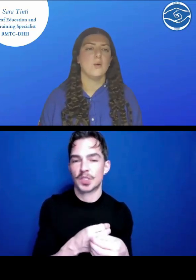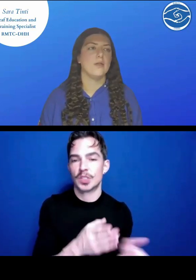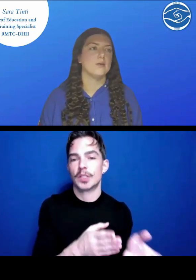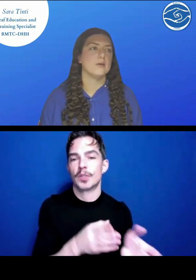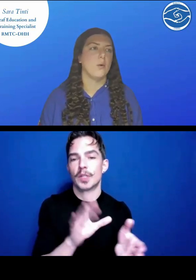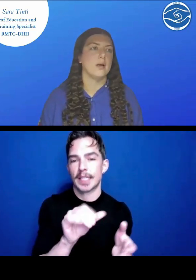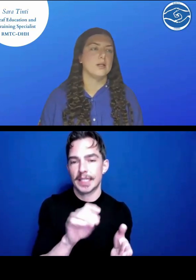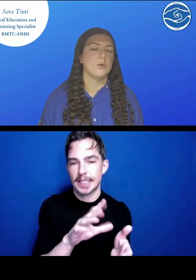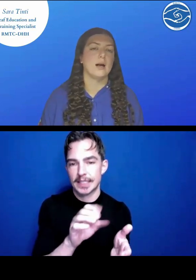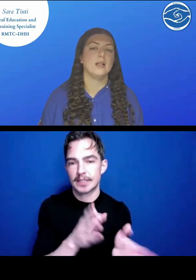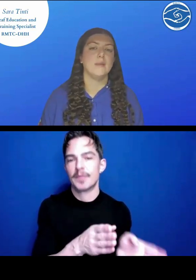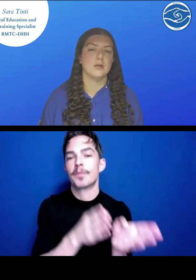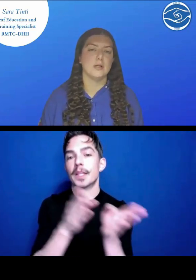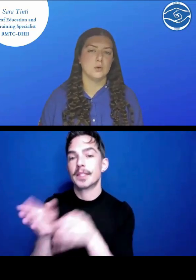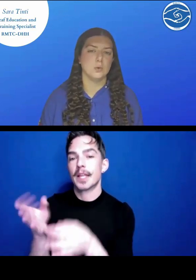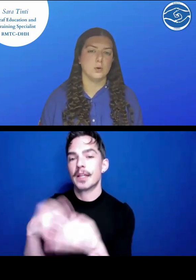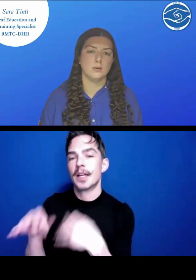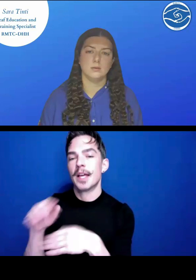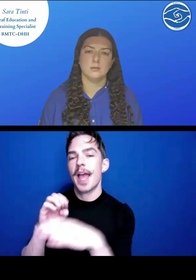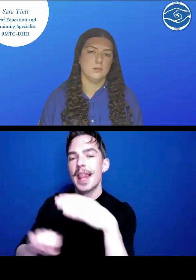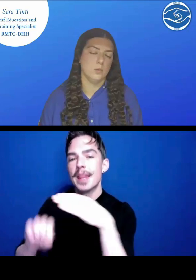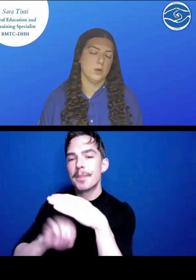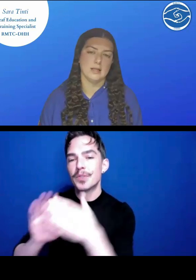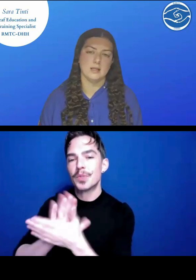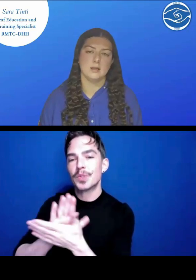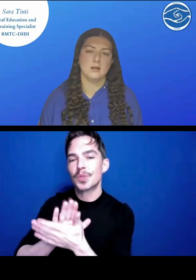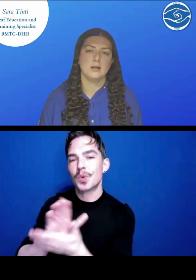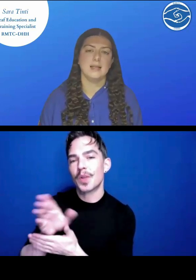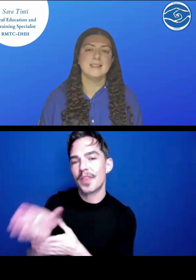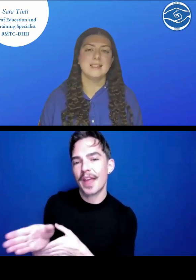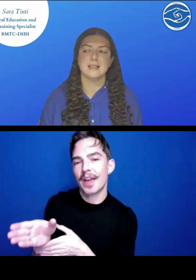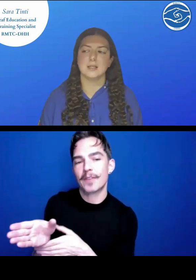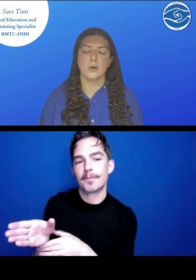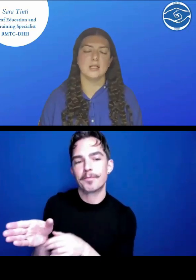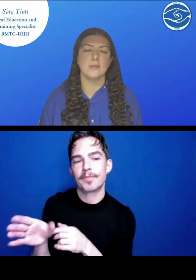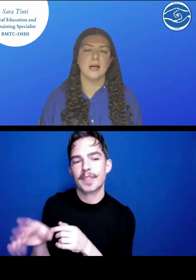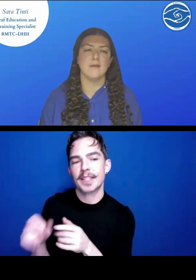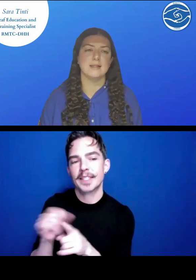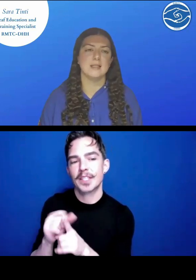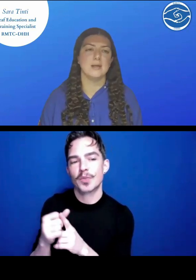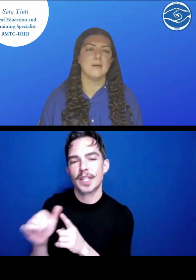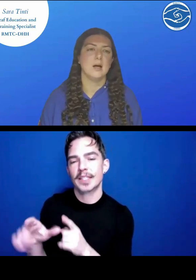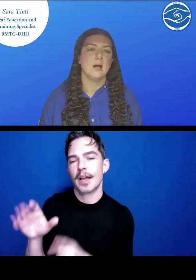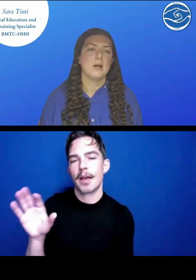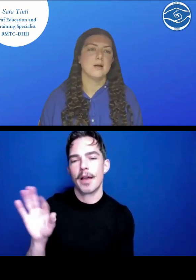I want those going to our elementary school, which in this instance is going to be FSDB. So,